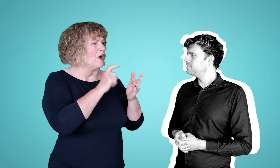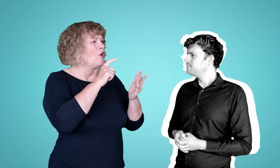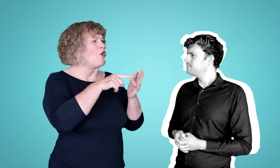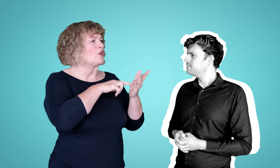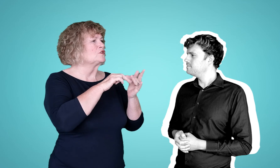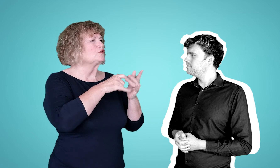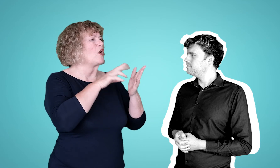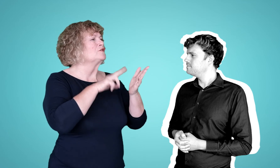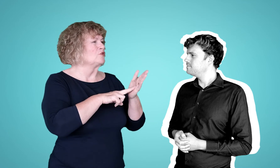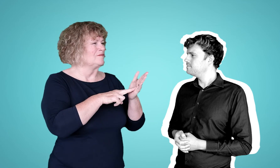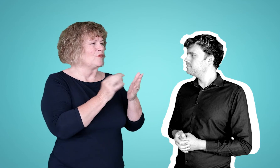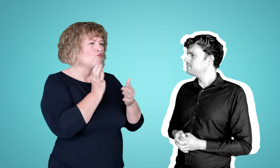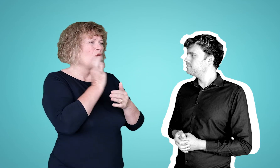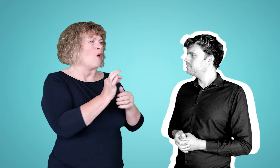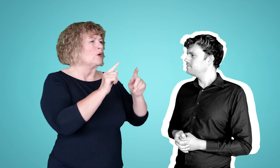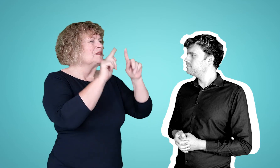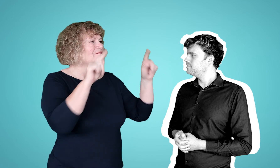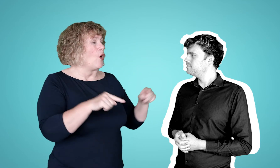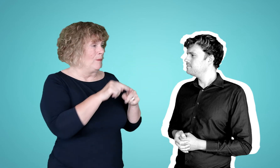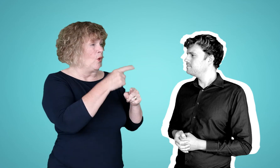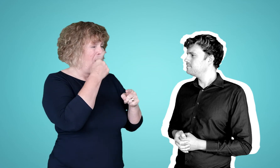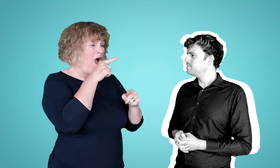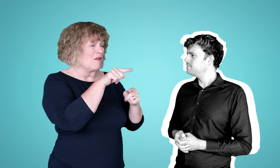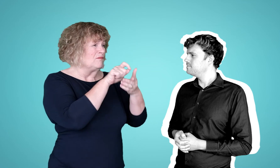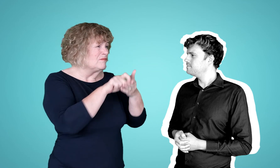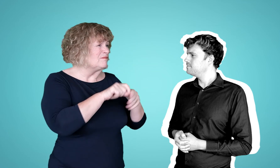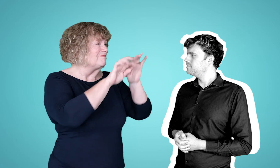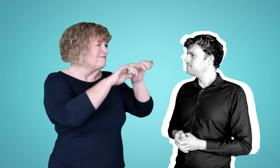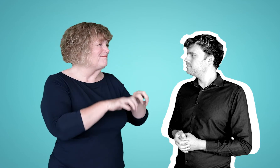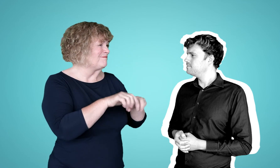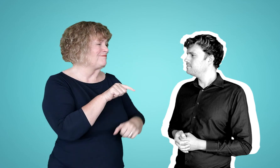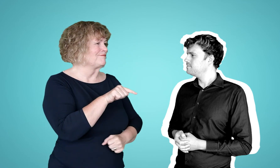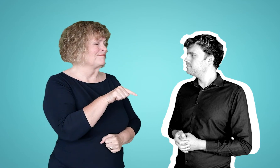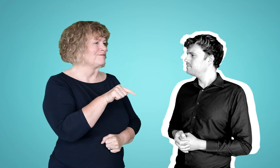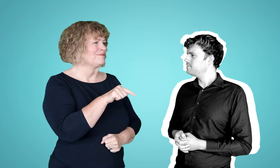You can also fill in a Mandatory Reconsideration request form